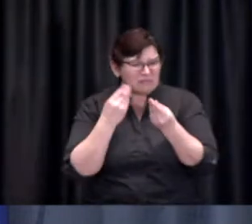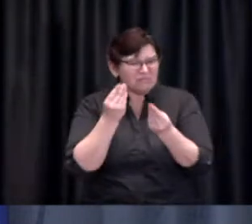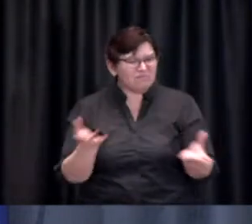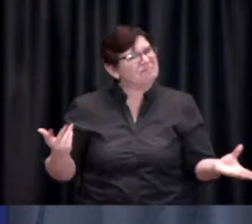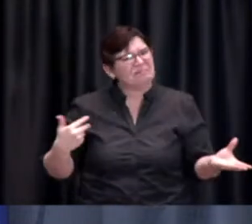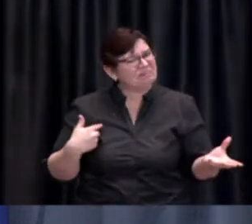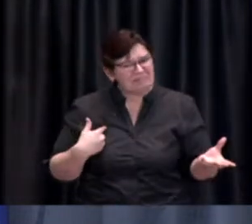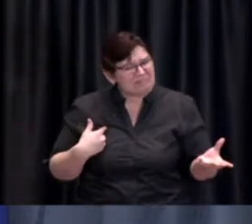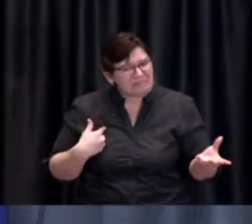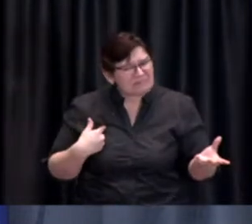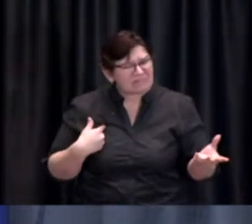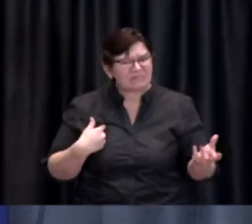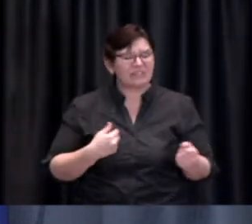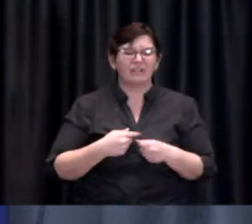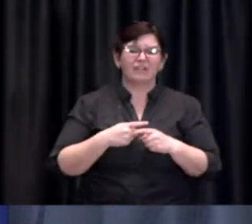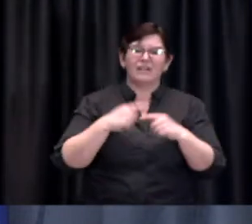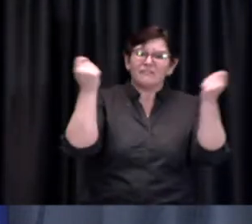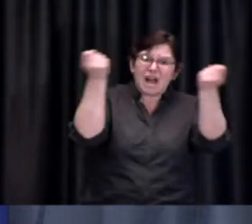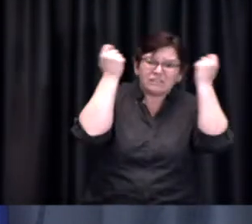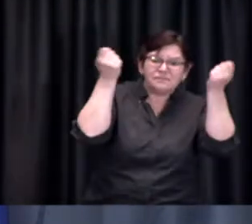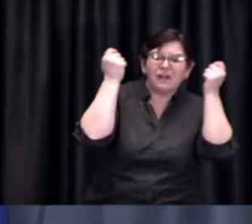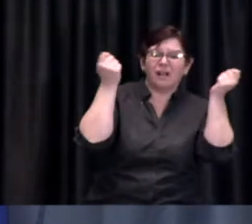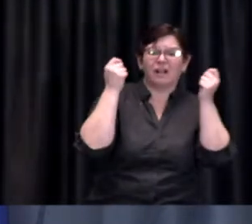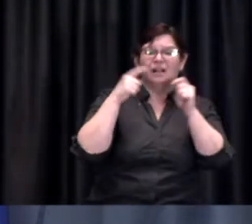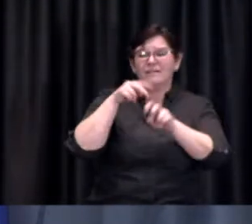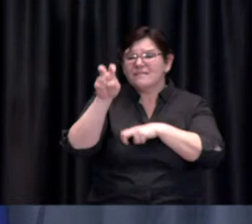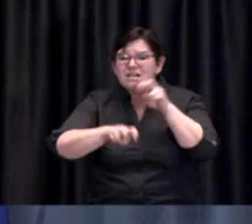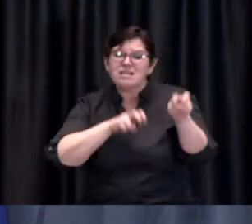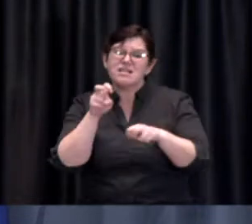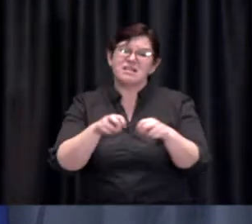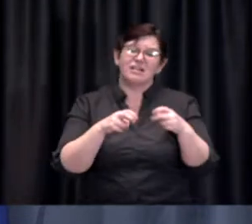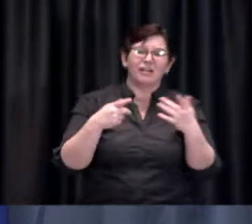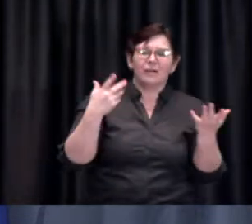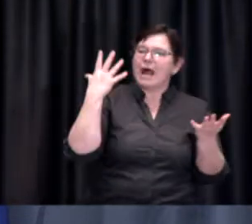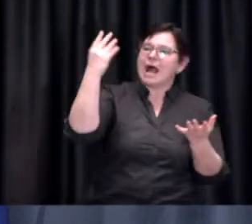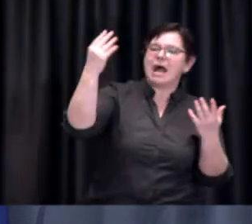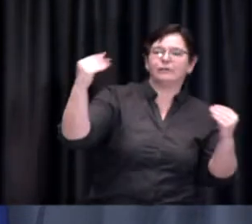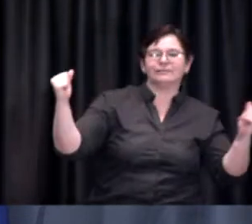and other large in-person gatherings held at outdoor sites managed by the City or other